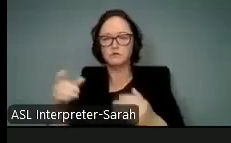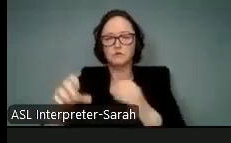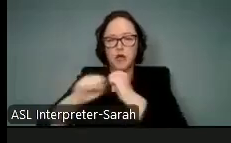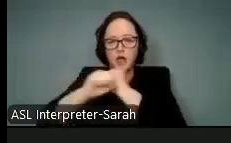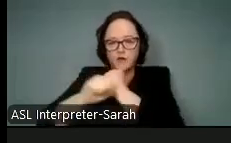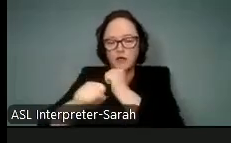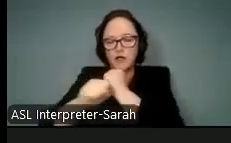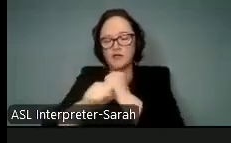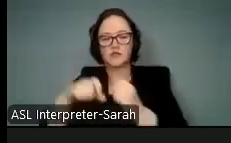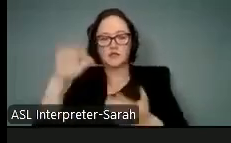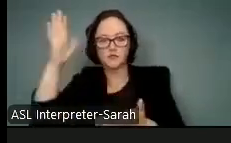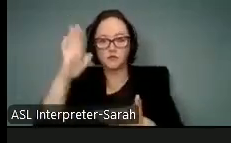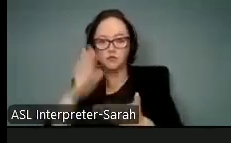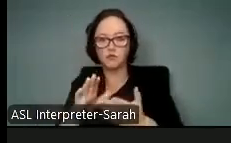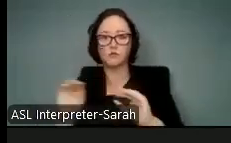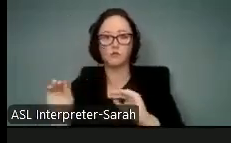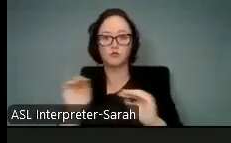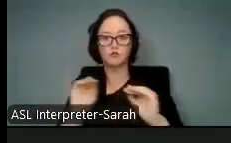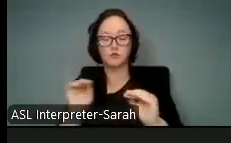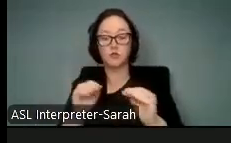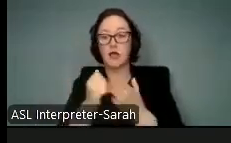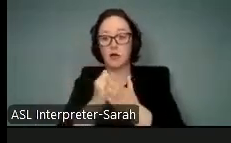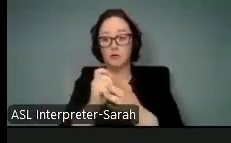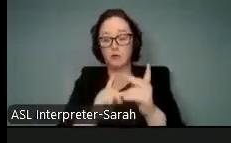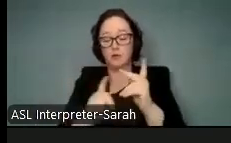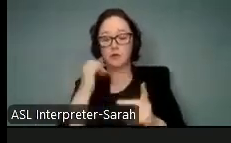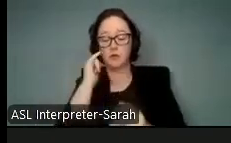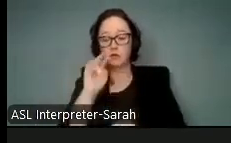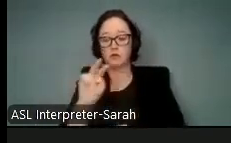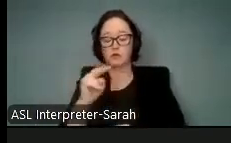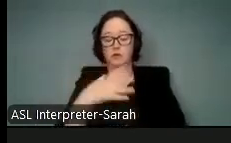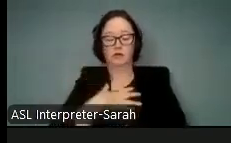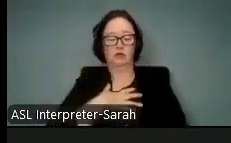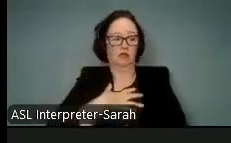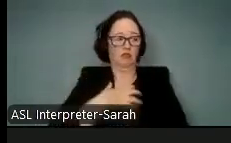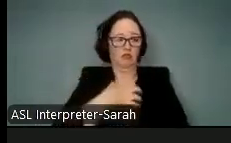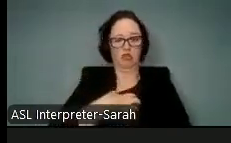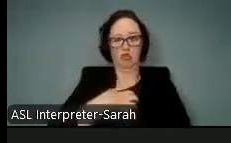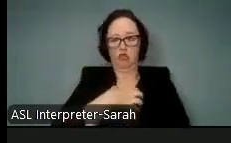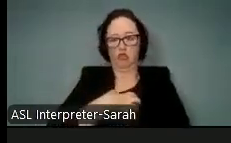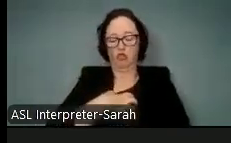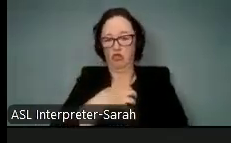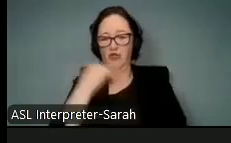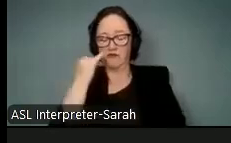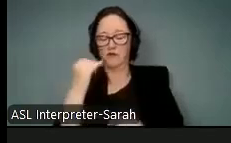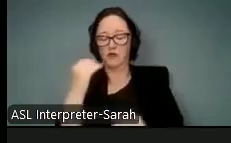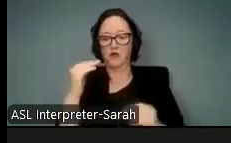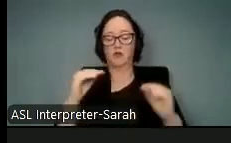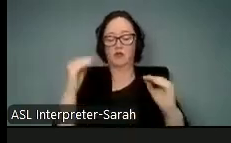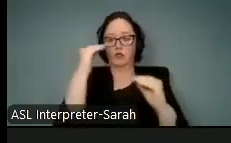can help with people who get nausea from motion, making sure that when we're using emojis and emoticons,